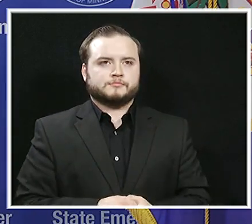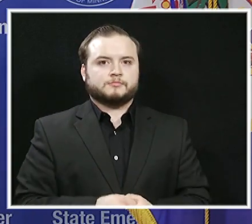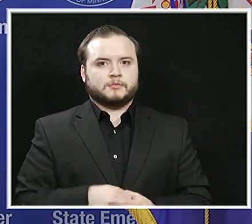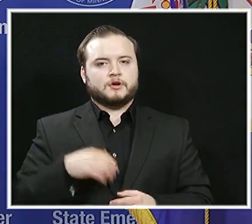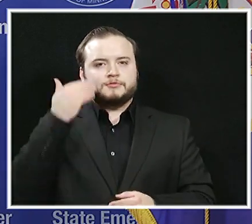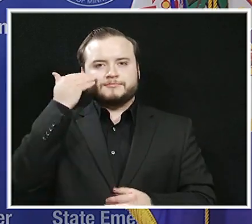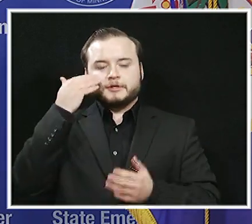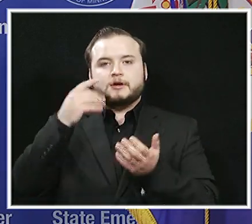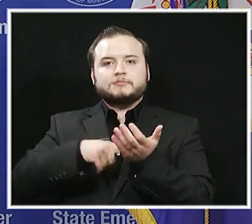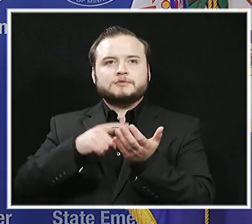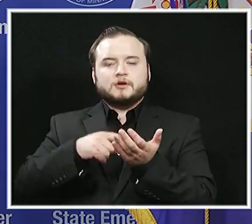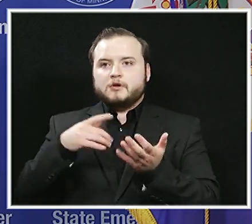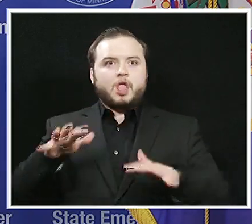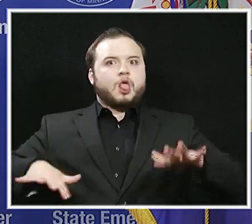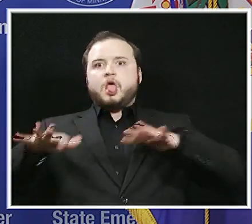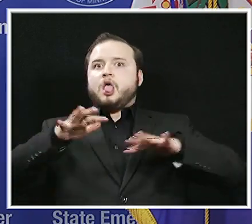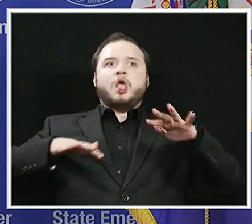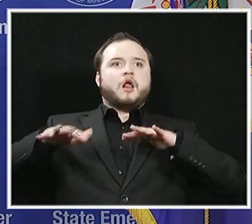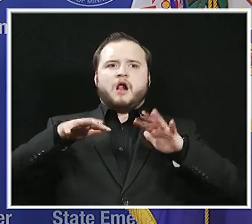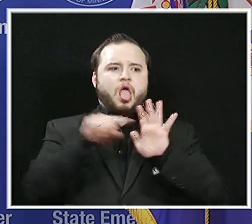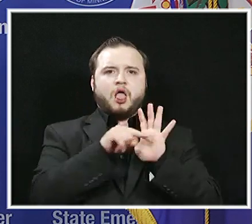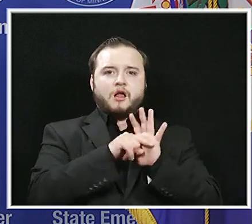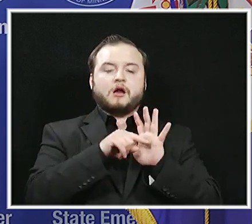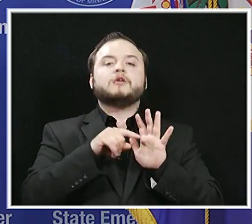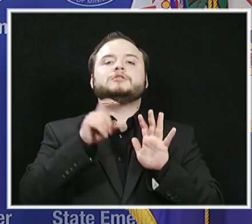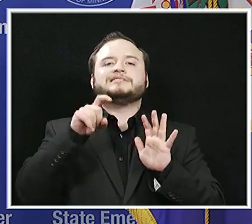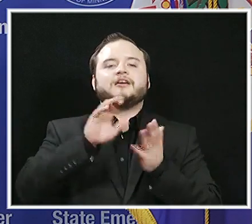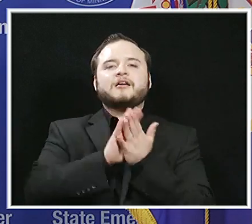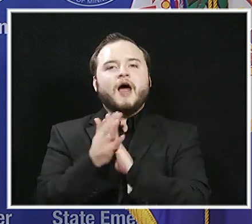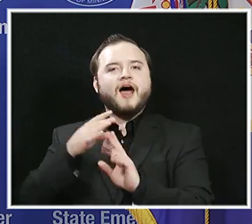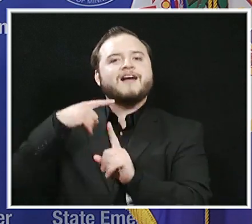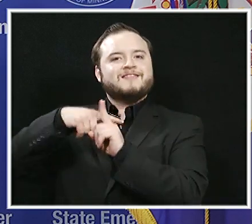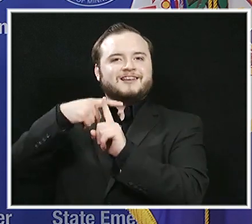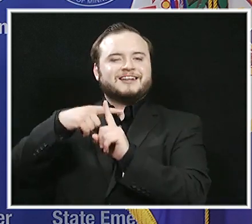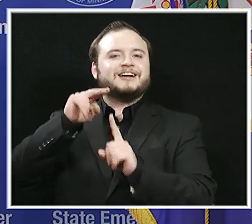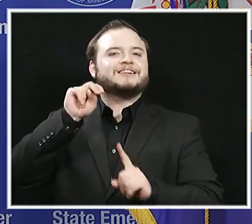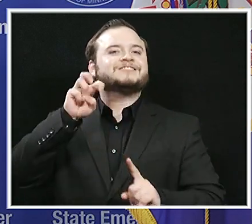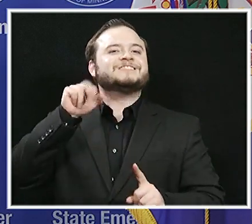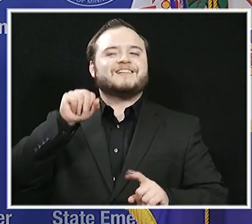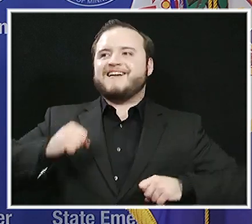we're on the edge of some pretty good breakthroughs in therapeutics that are start to go happen. I think we should pause when there's positive things to